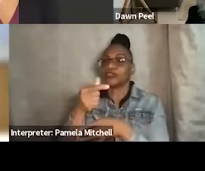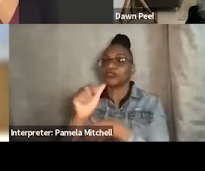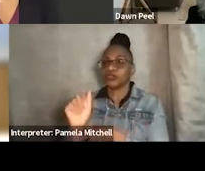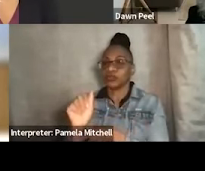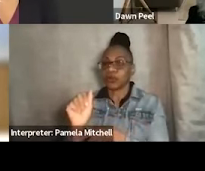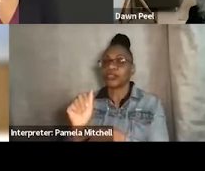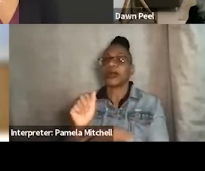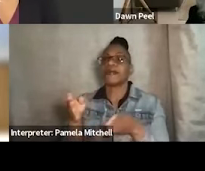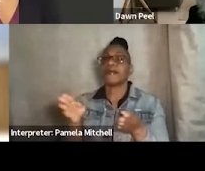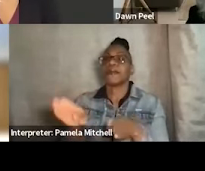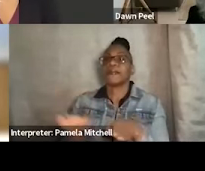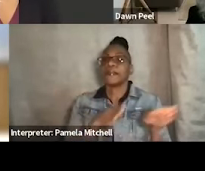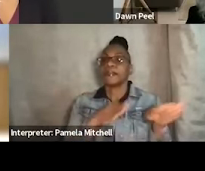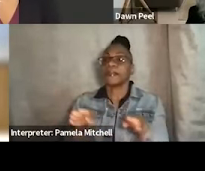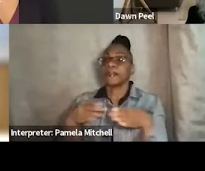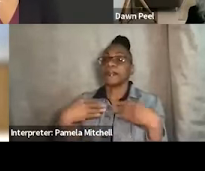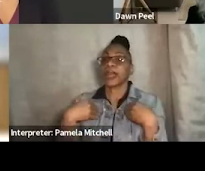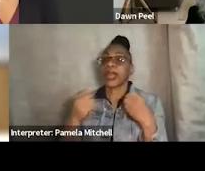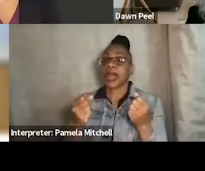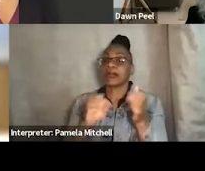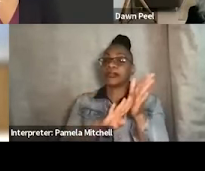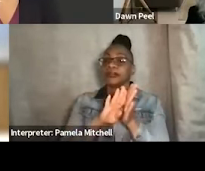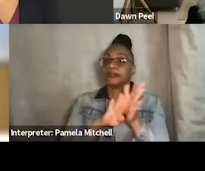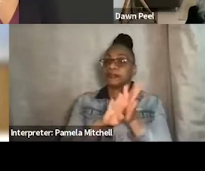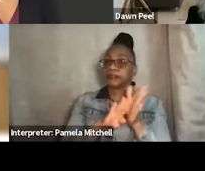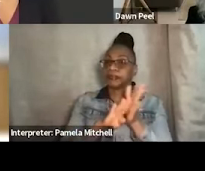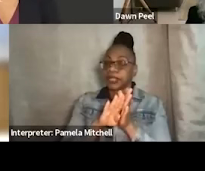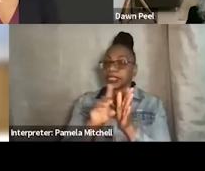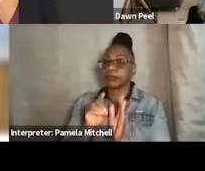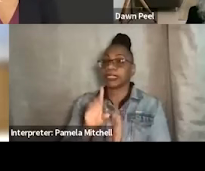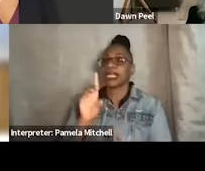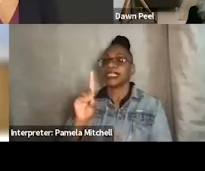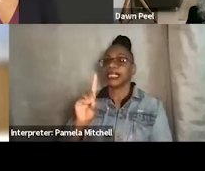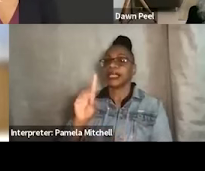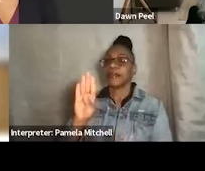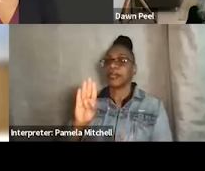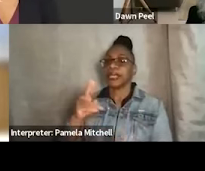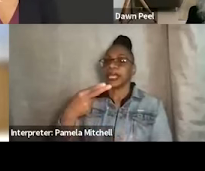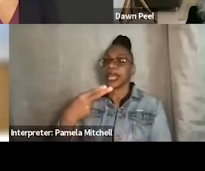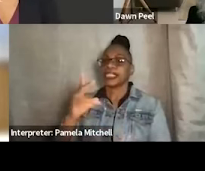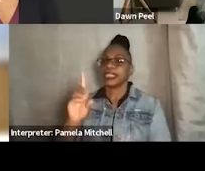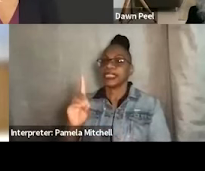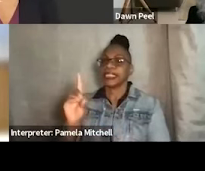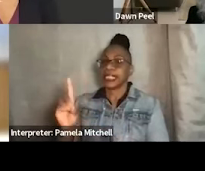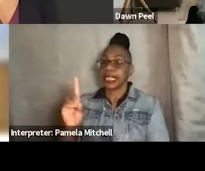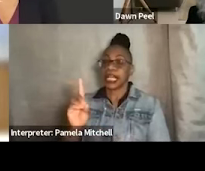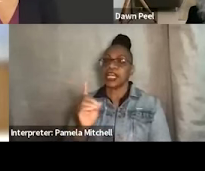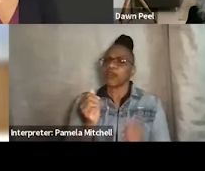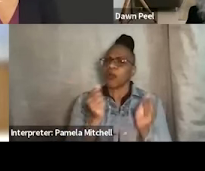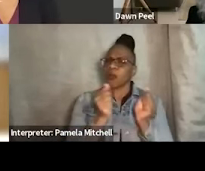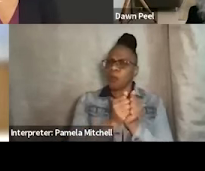and Developmental Disabilities, that's DBHDD. She has been with DBHDD for 12 years